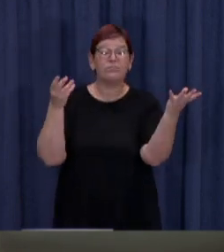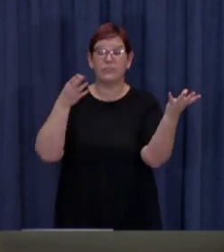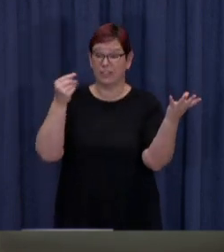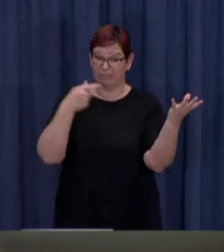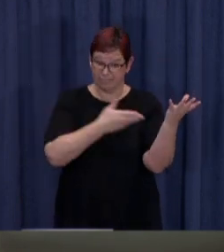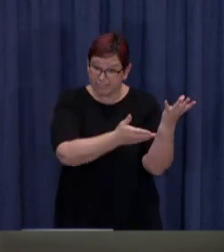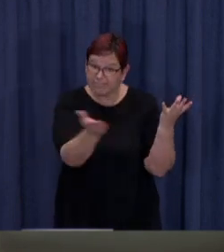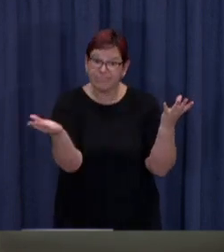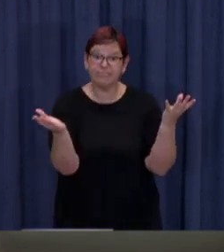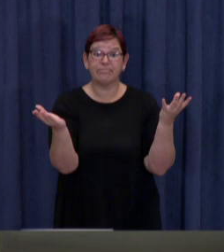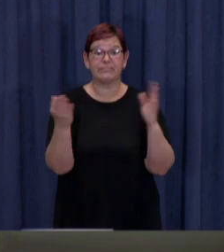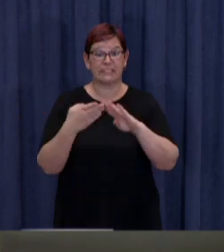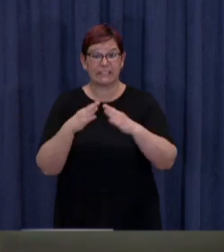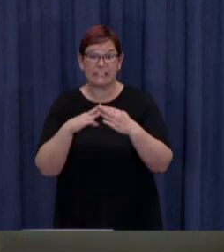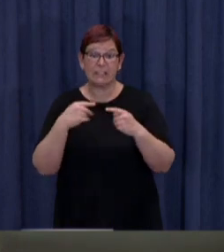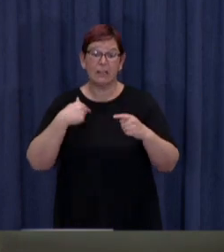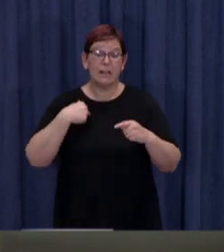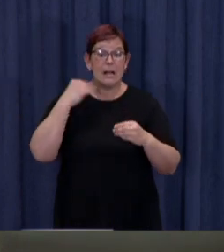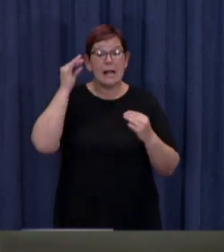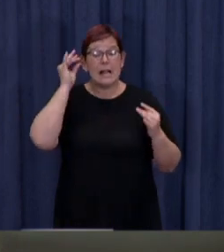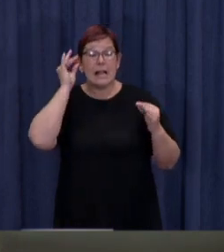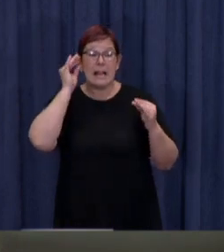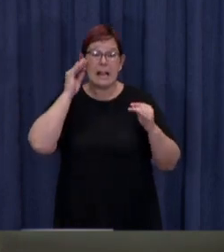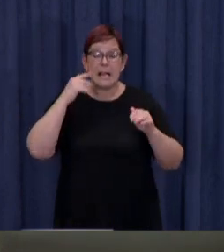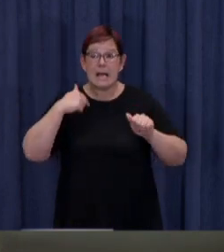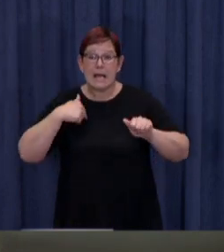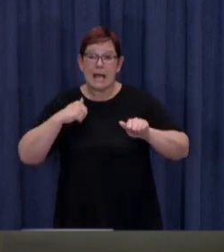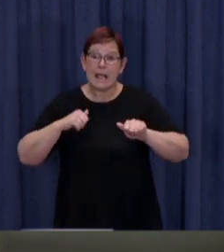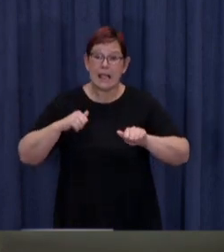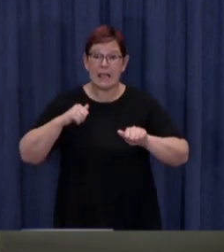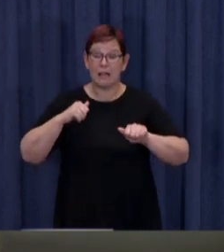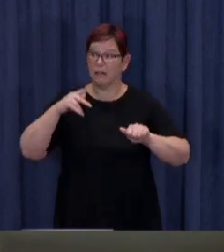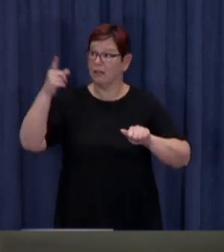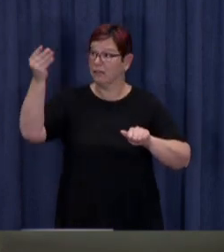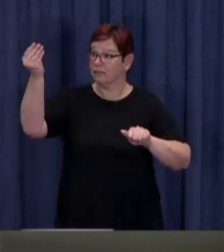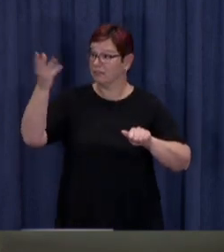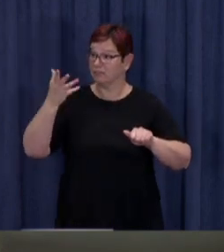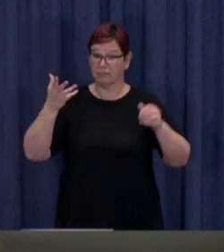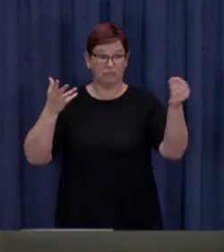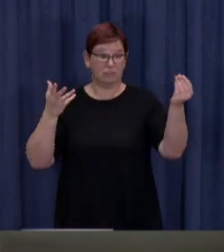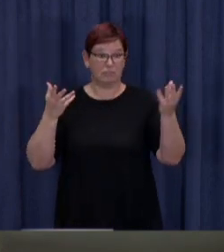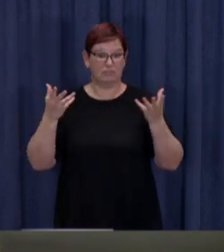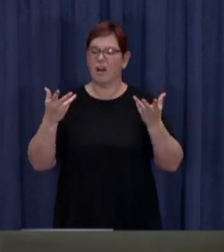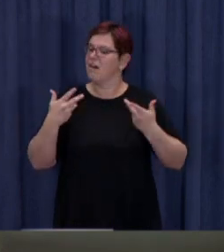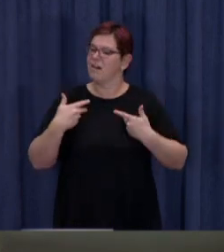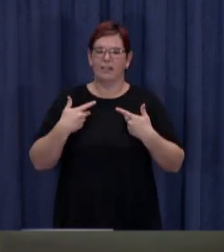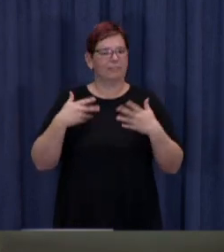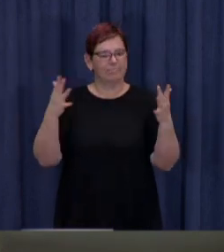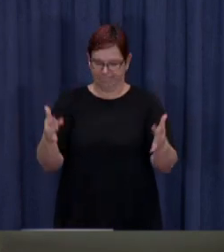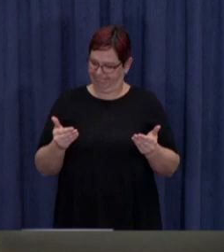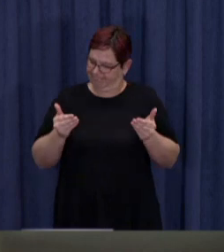recommendation came from our professional city staff and our professional Public Health staff as it did today.